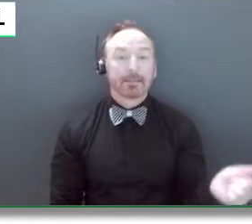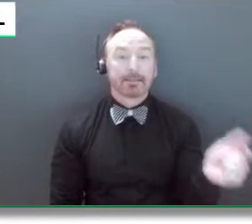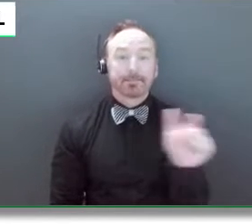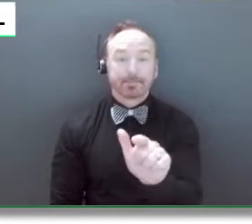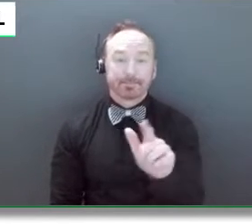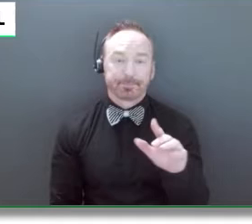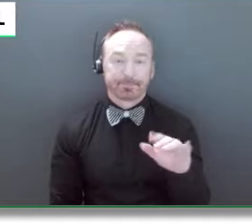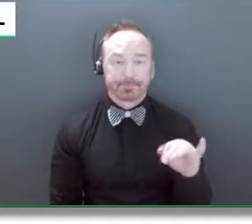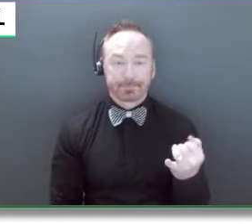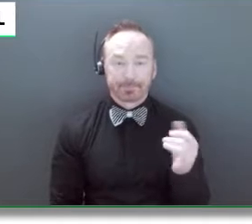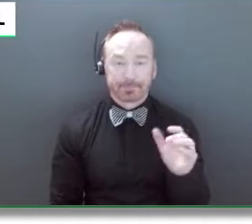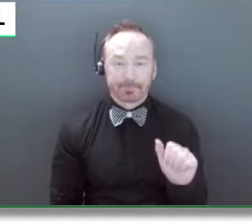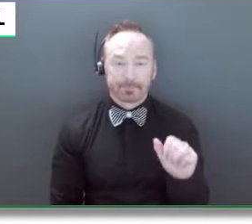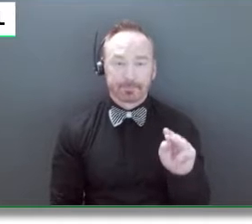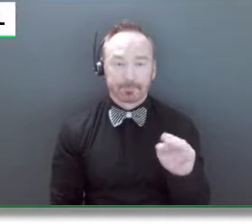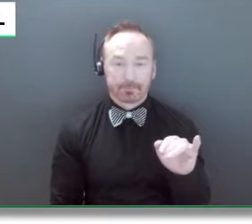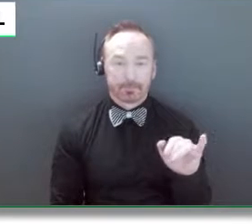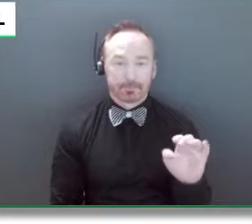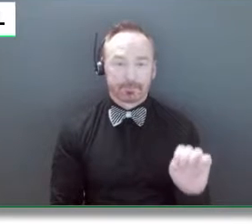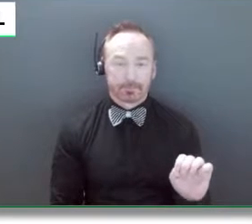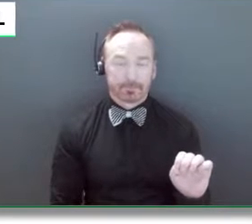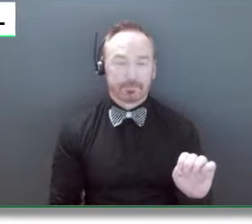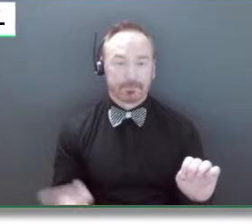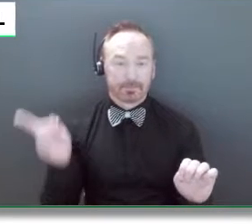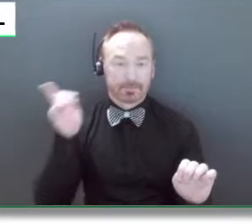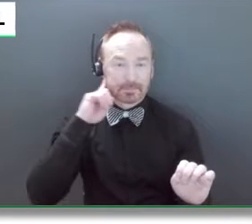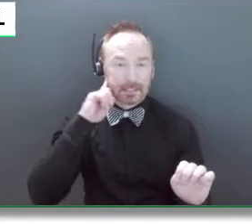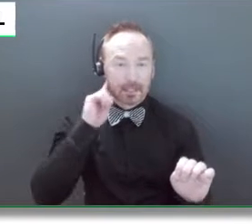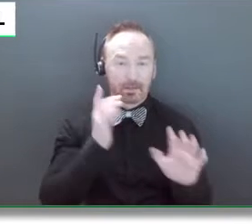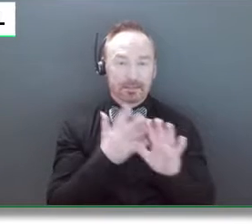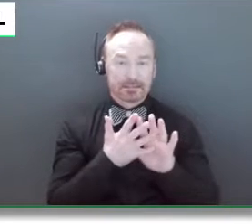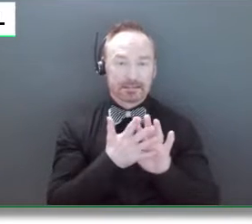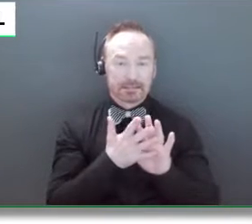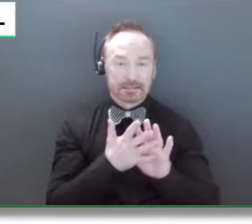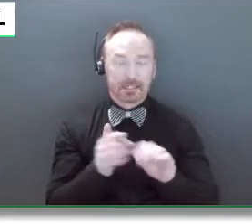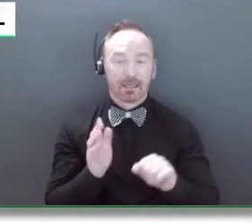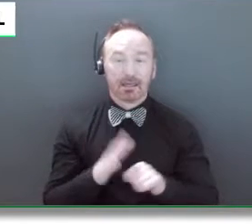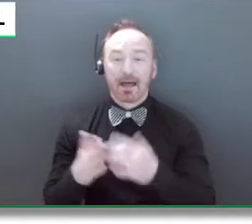Thank you very much again and yes super happy to be